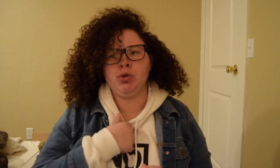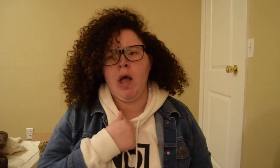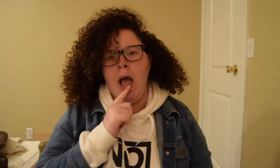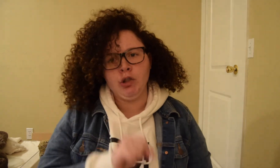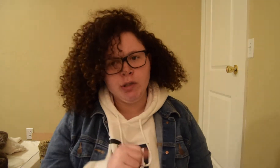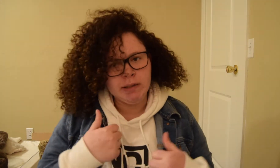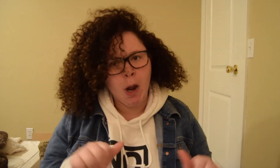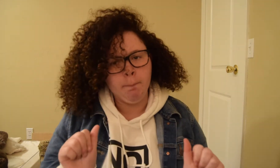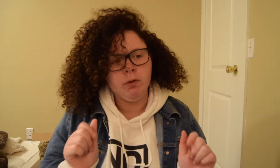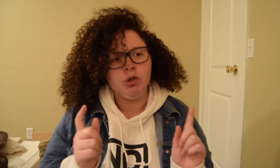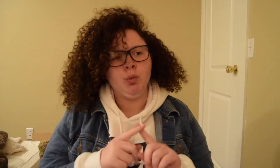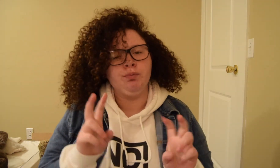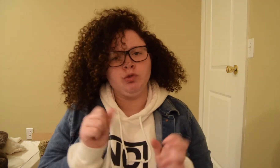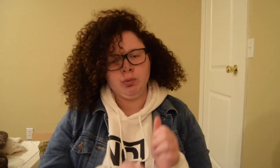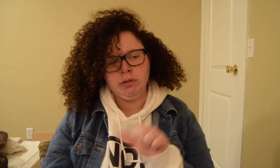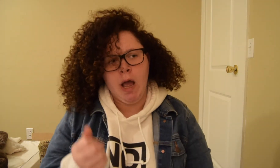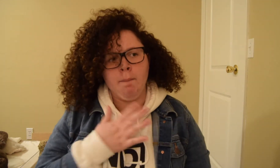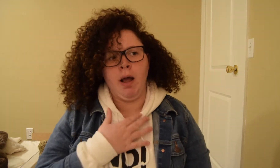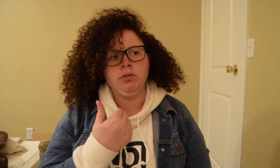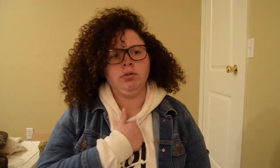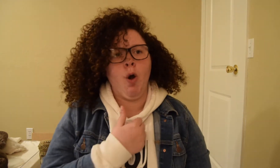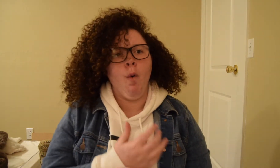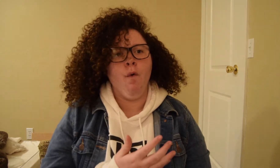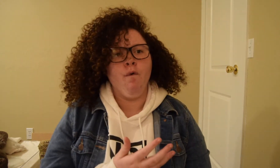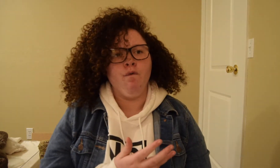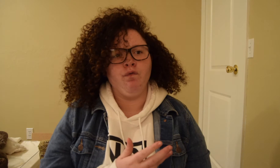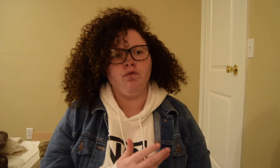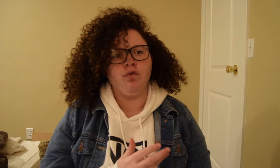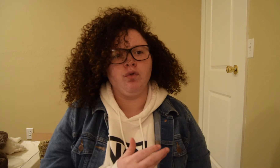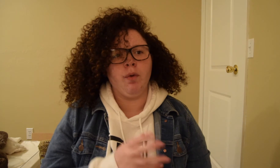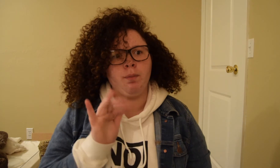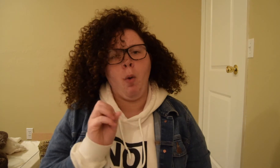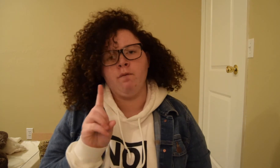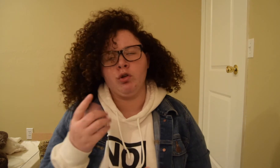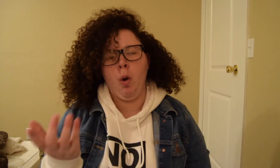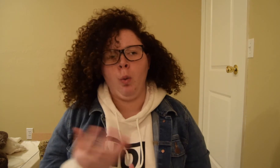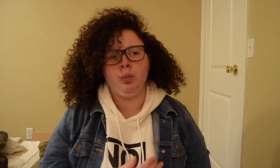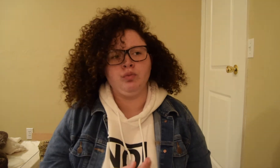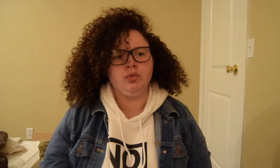I actually attempted suicide by overdosing